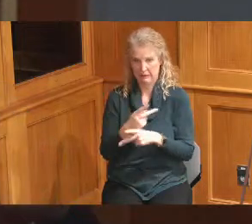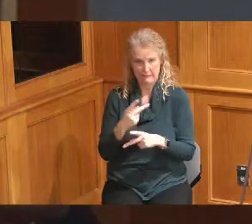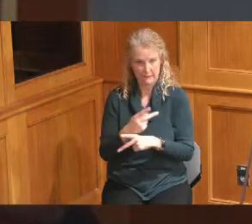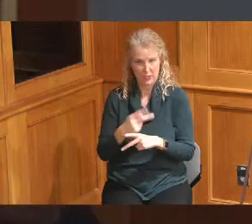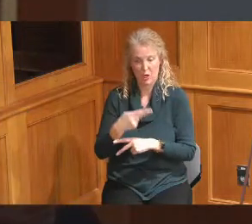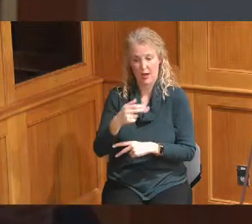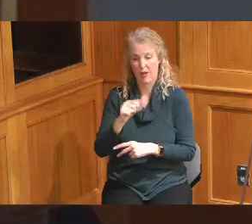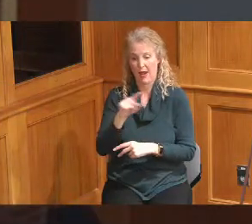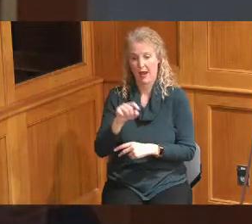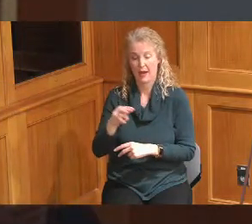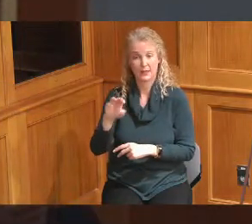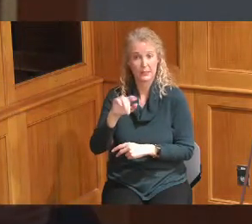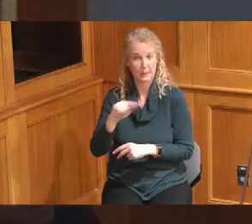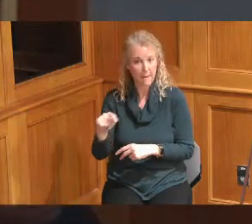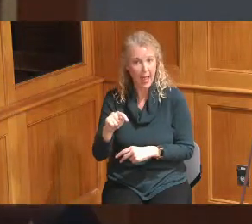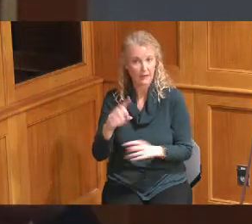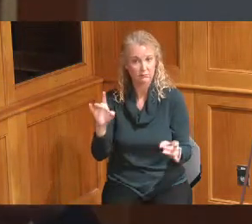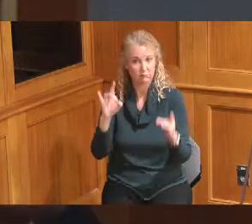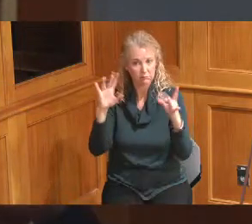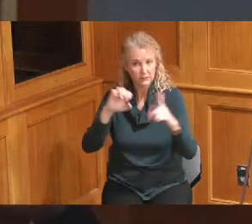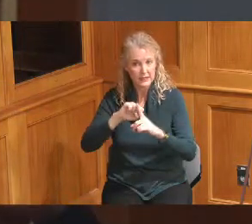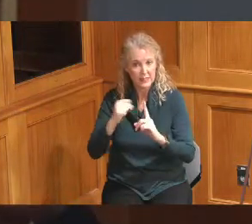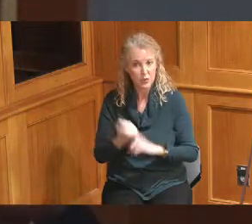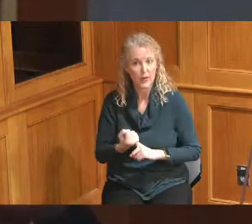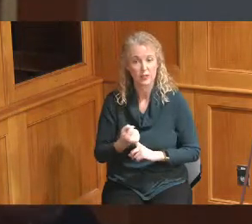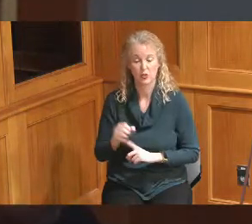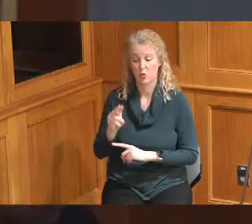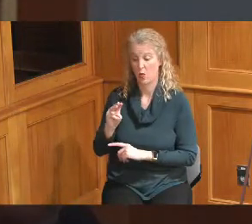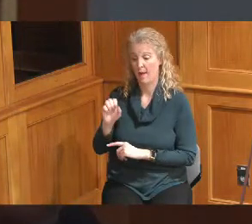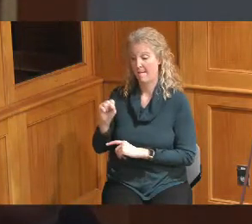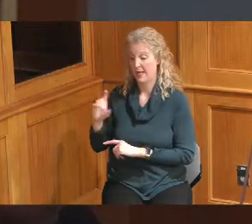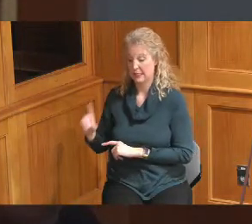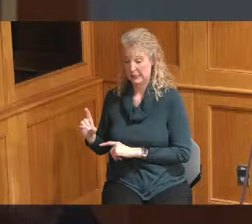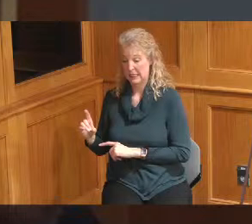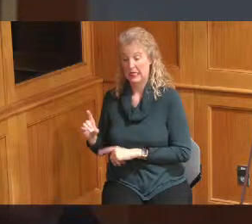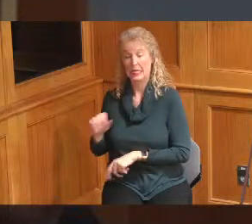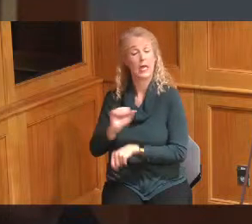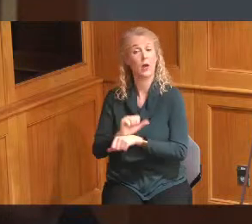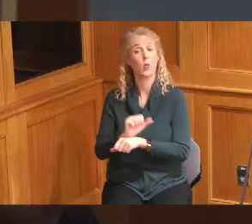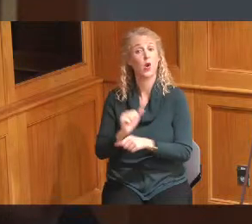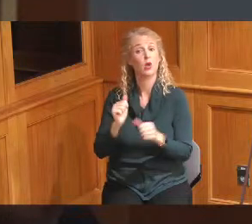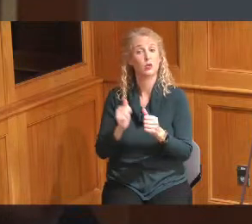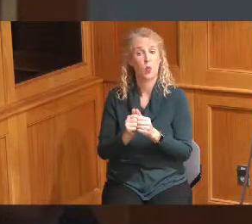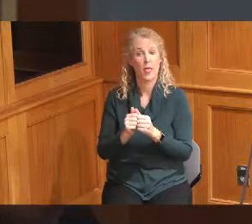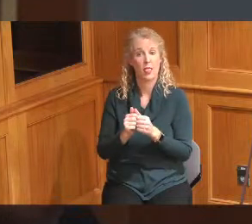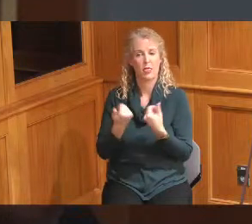available so Hamilton County especially MSD has used Hazard mitigation Grant funds to for example